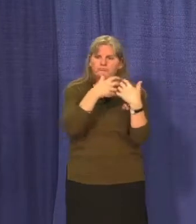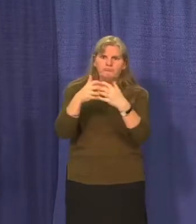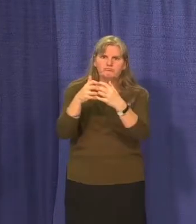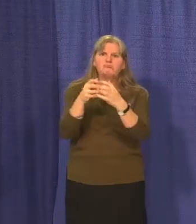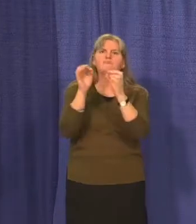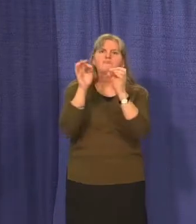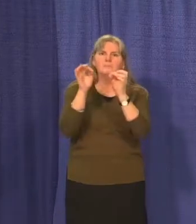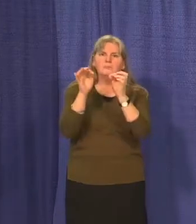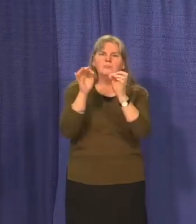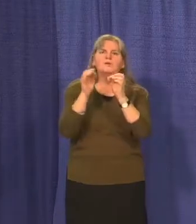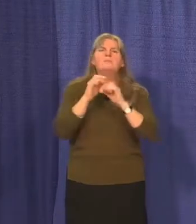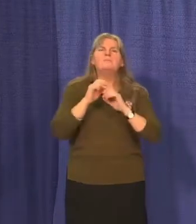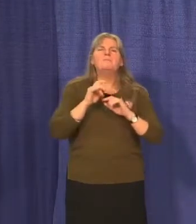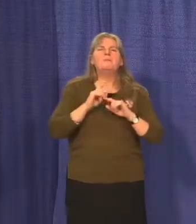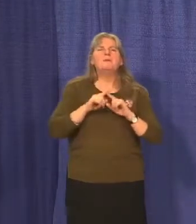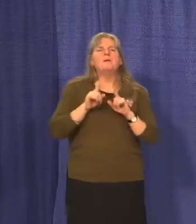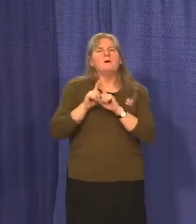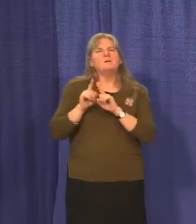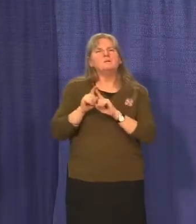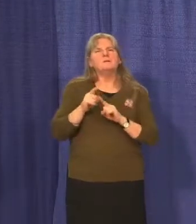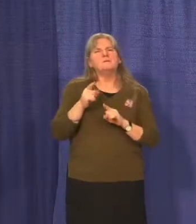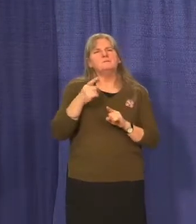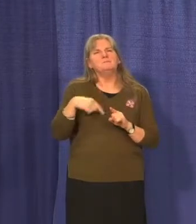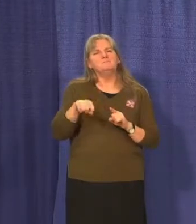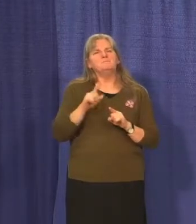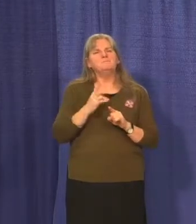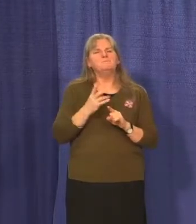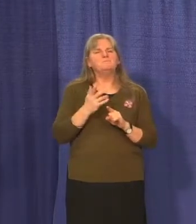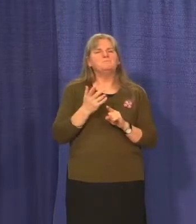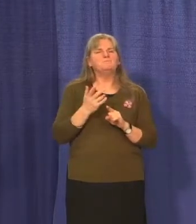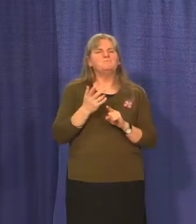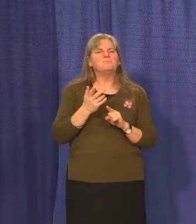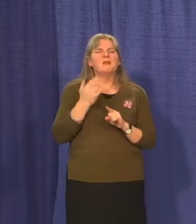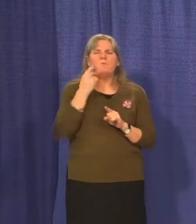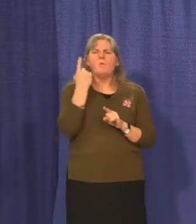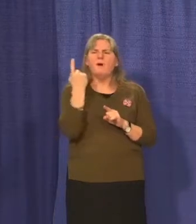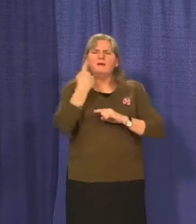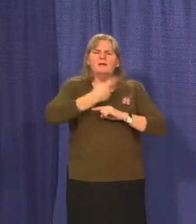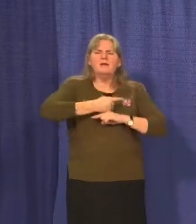this and the methodical way. I think it is also an opportunity, when you have a